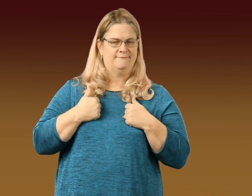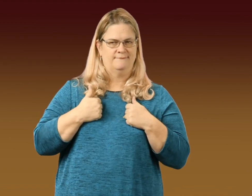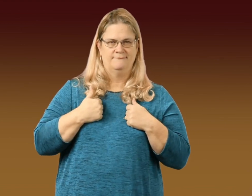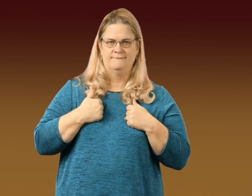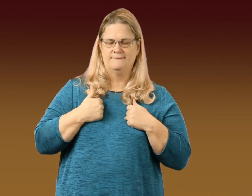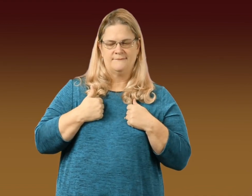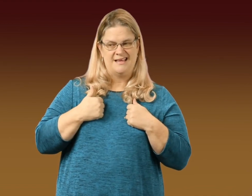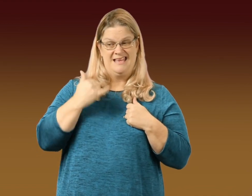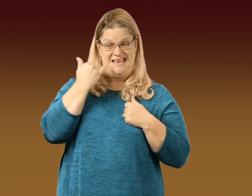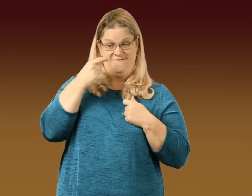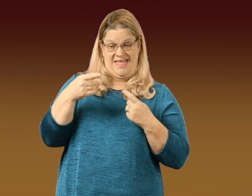Who is the hero in their life?